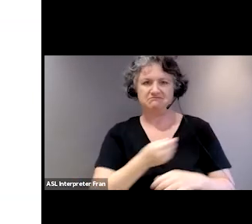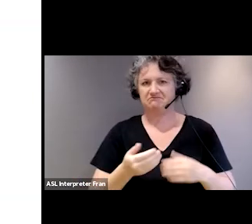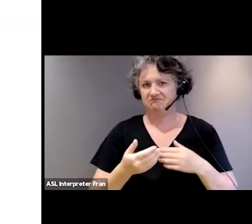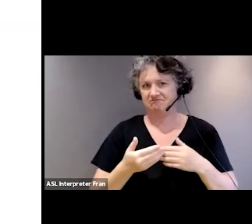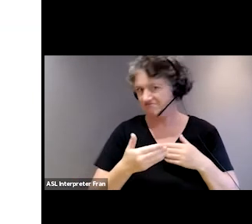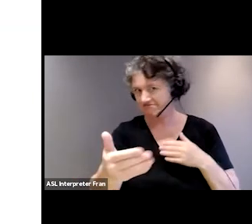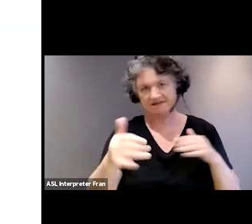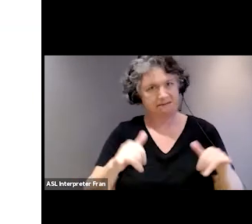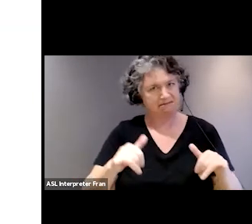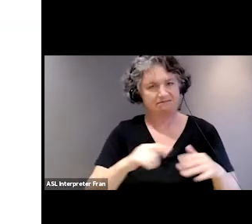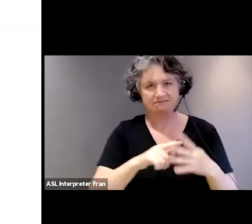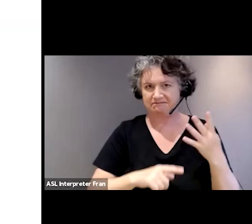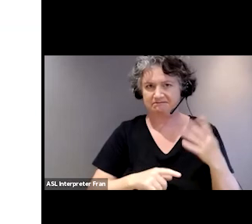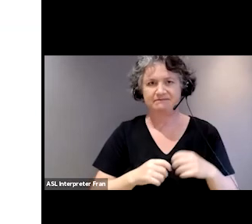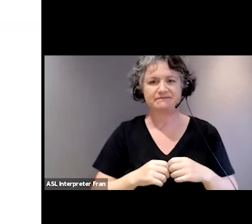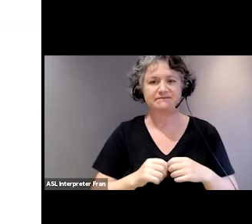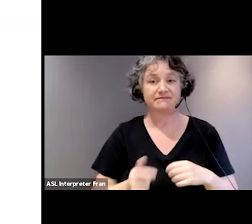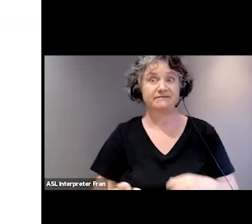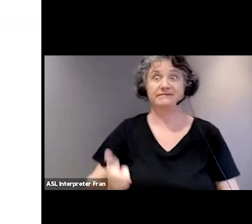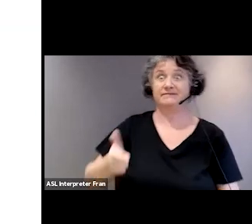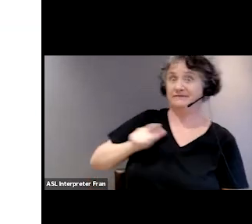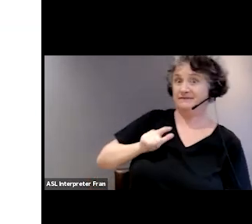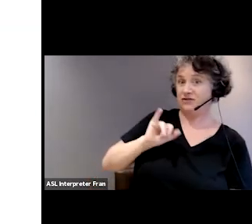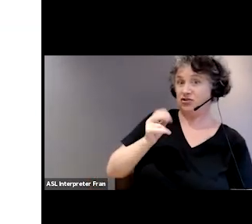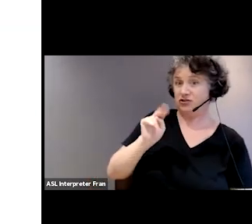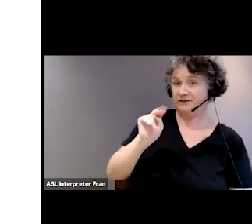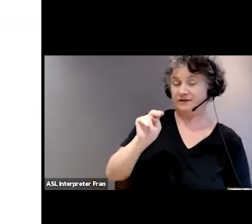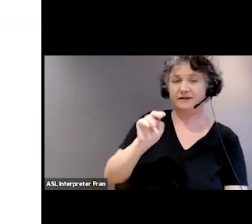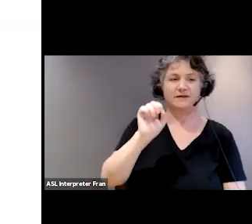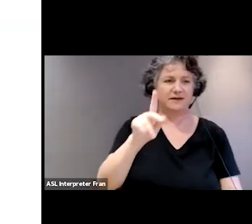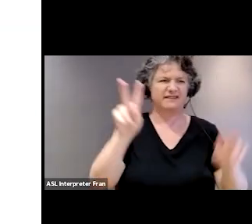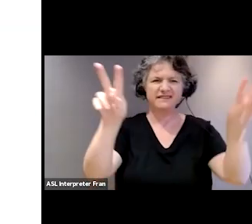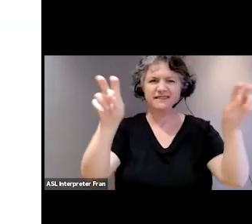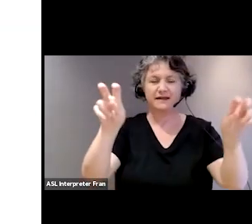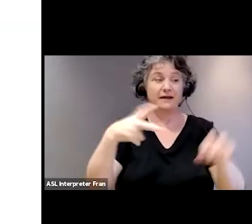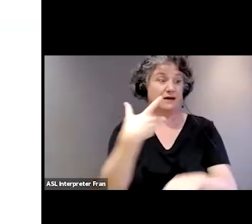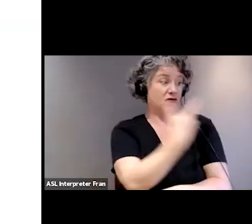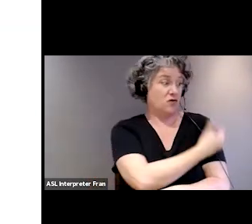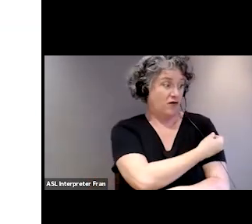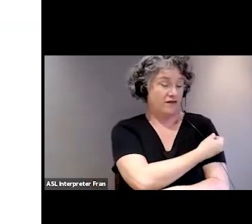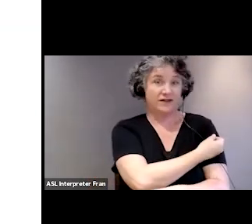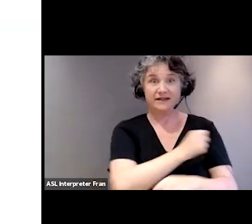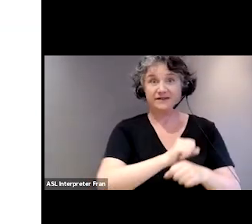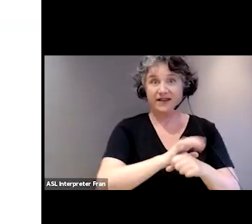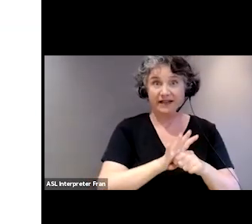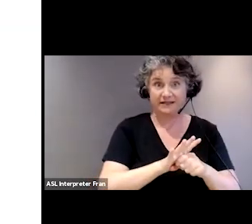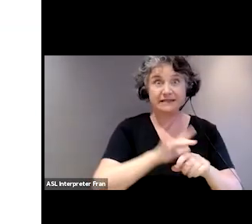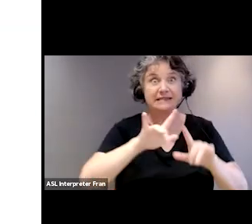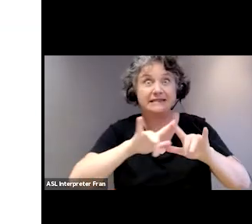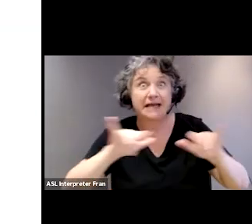Public health measures continue is the next slide, and there are some